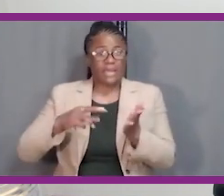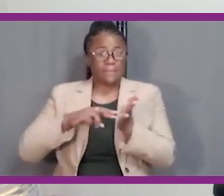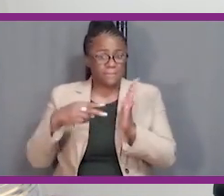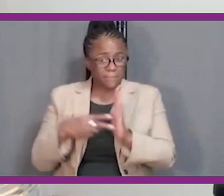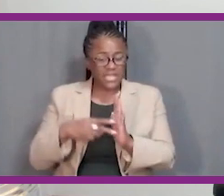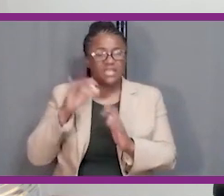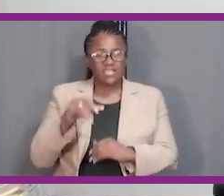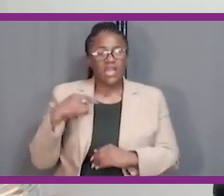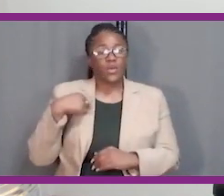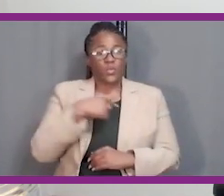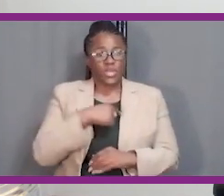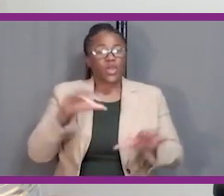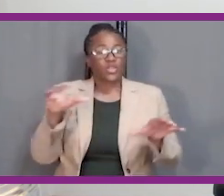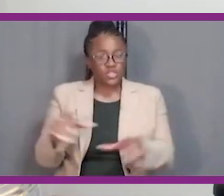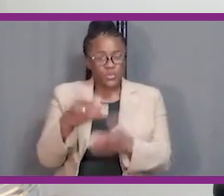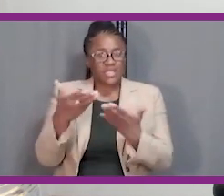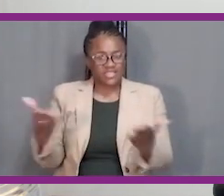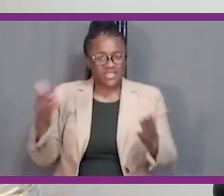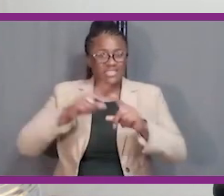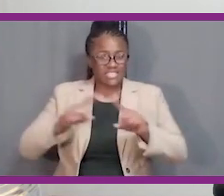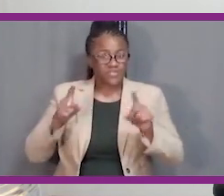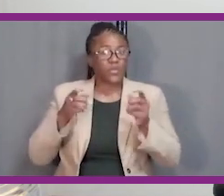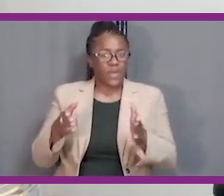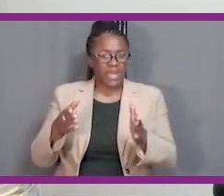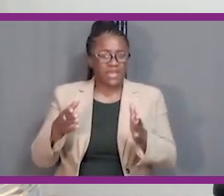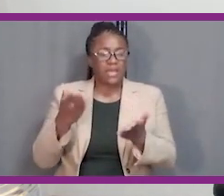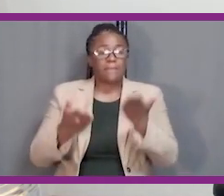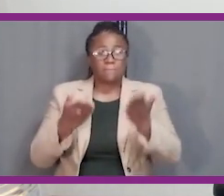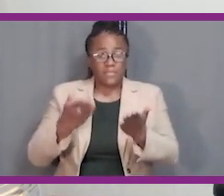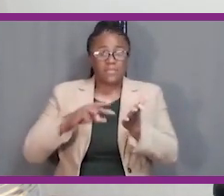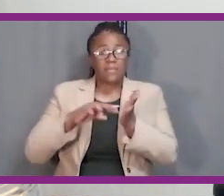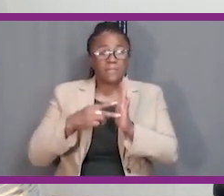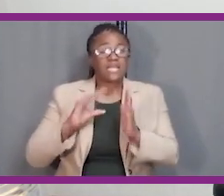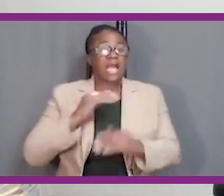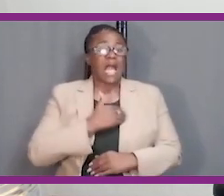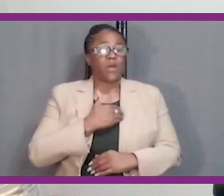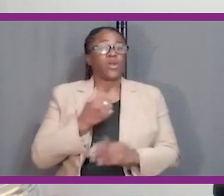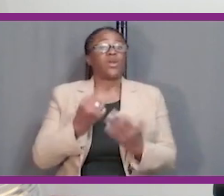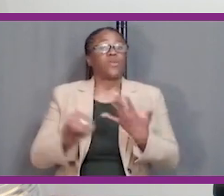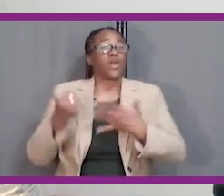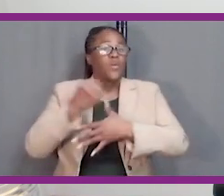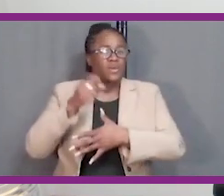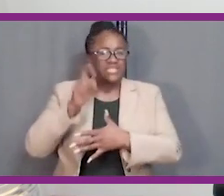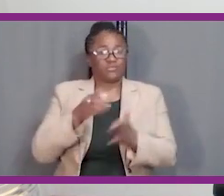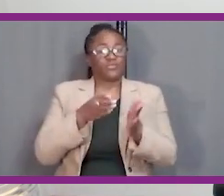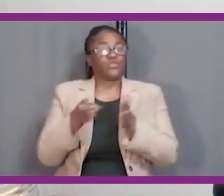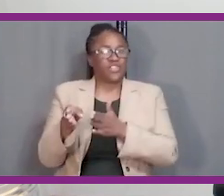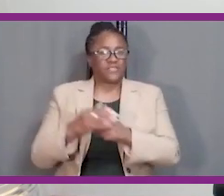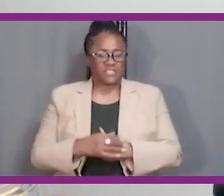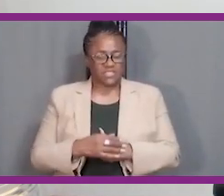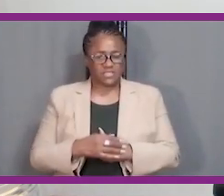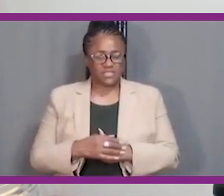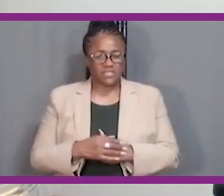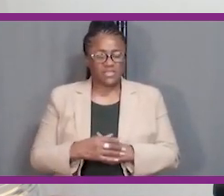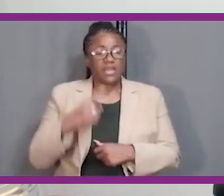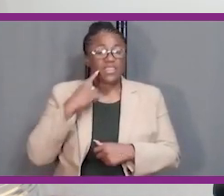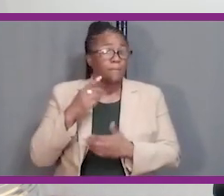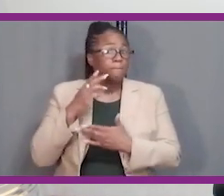necessarily have to shift. And I think part of what disability, one of the biggest power or